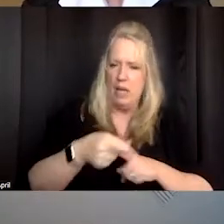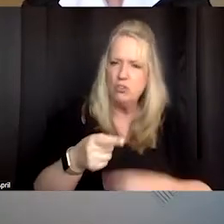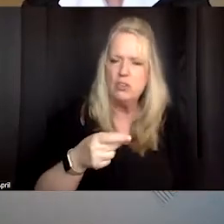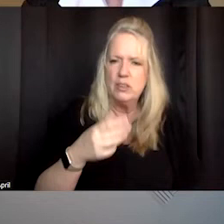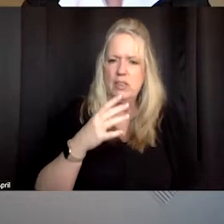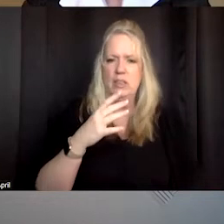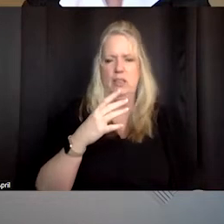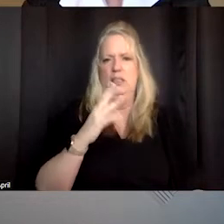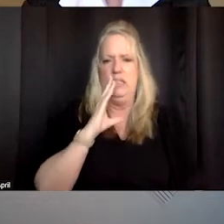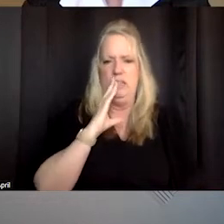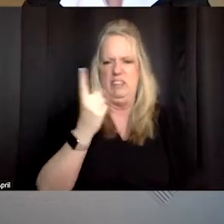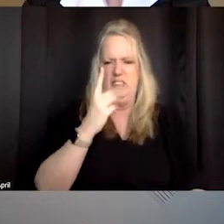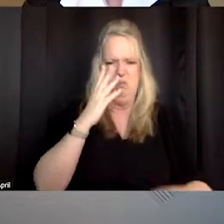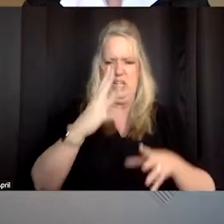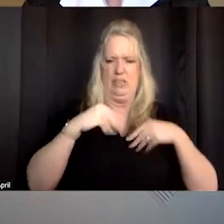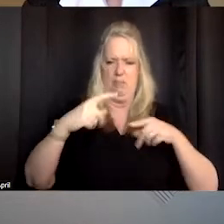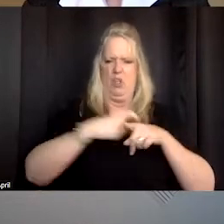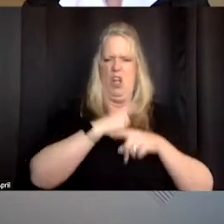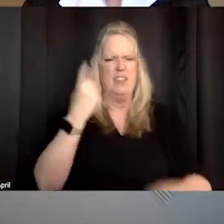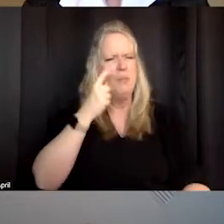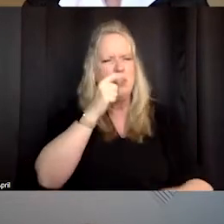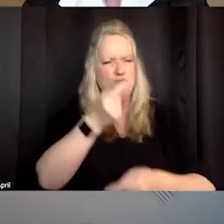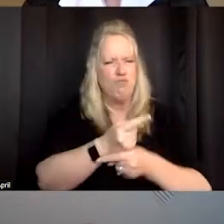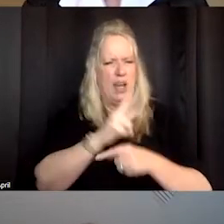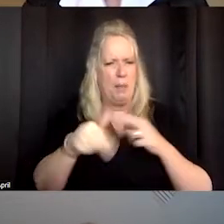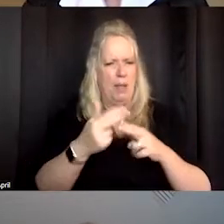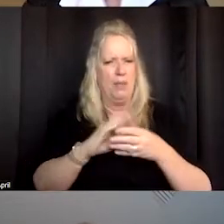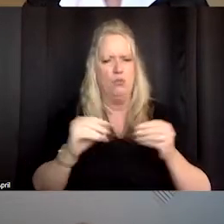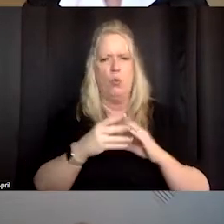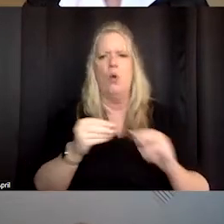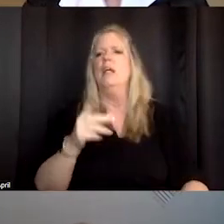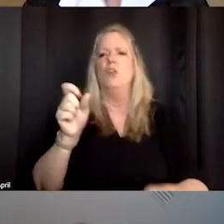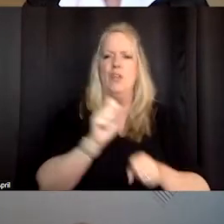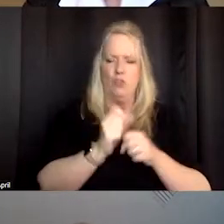SOMETHING IS NOT QUITE RIGHT ABOUT THE STORY. >> YOU WORK THROUGH IT IN TERMS OF TRYING TO